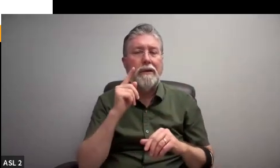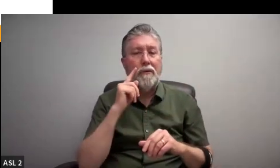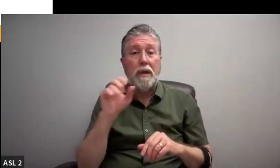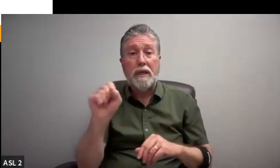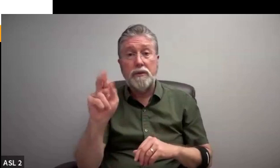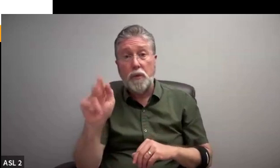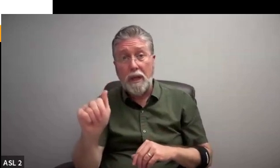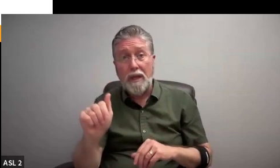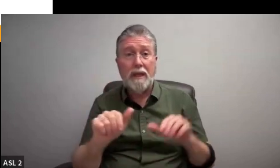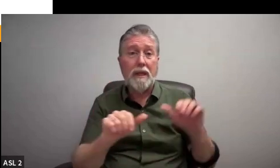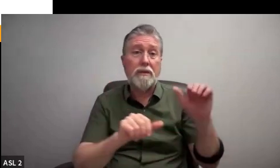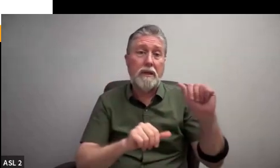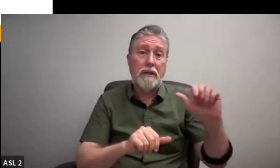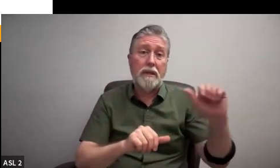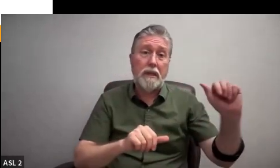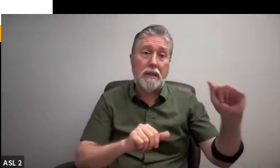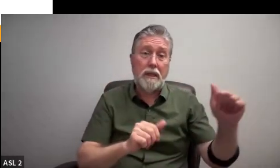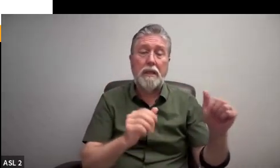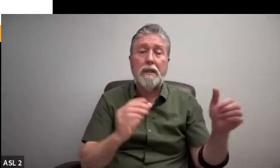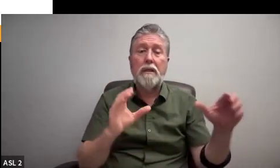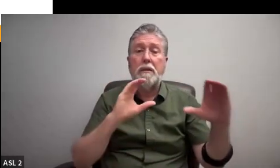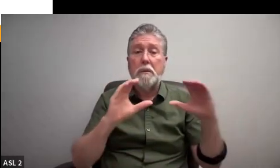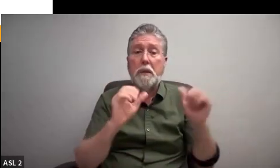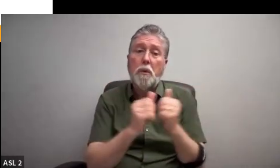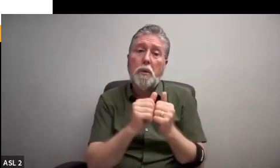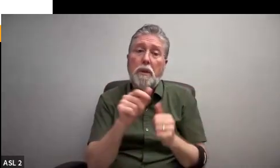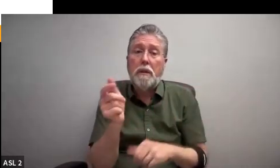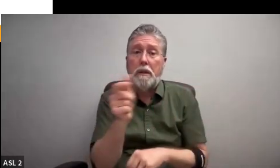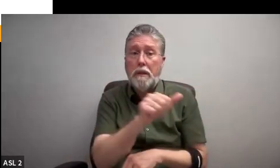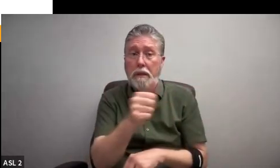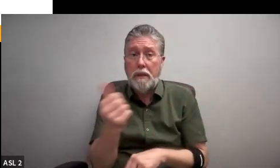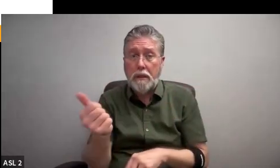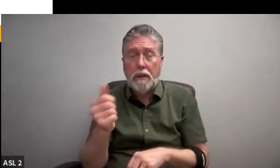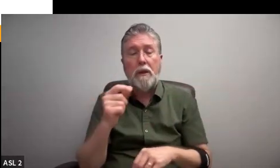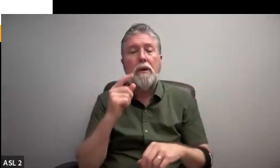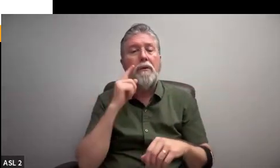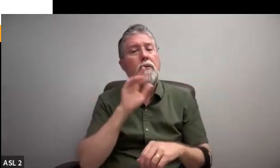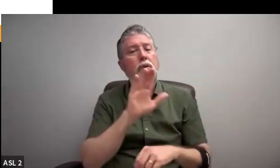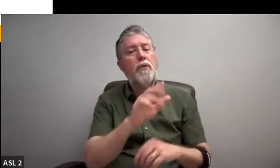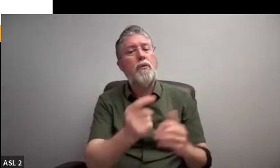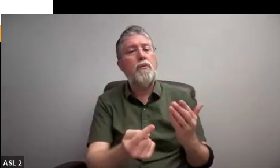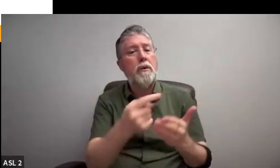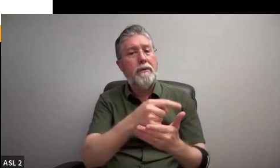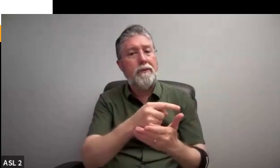in communication with their respective SUAs, to review as they begin implementation of